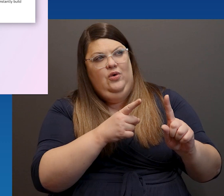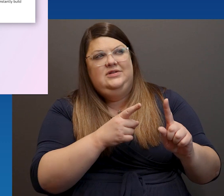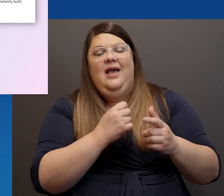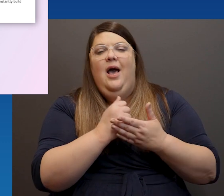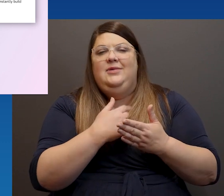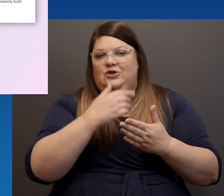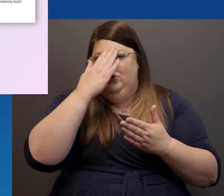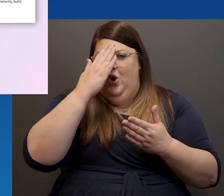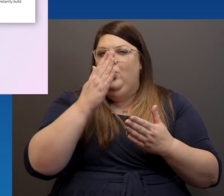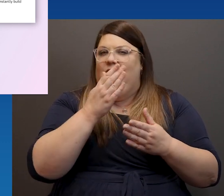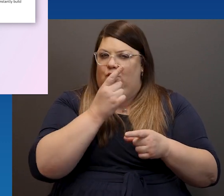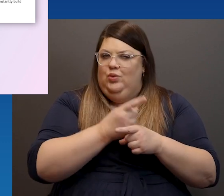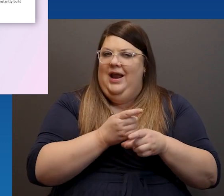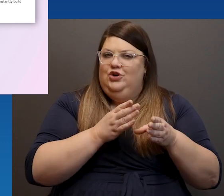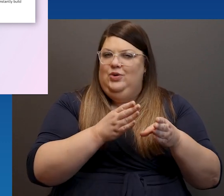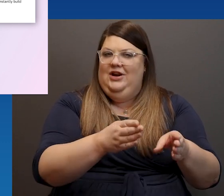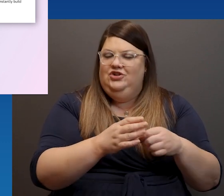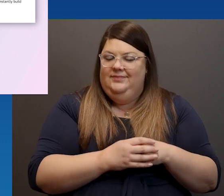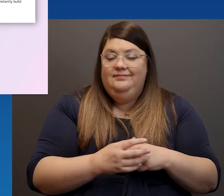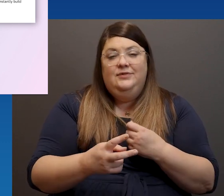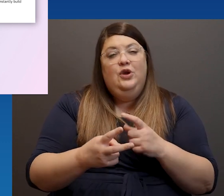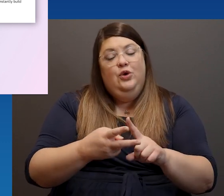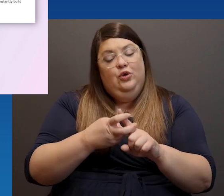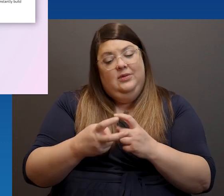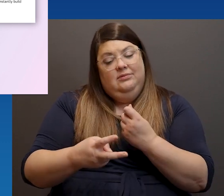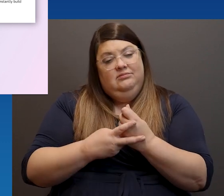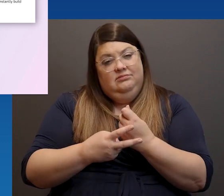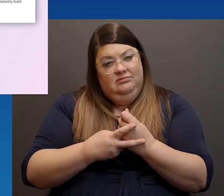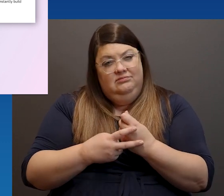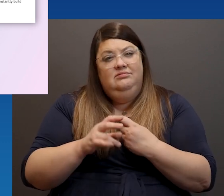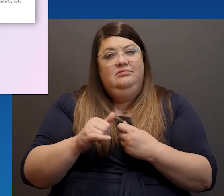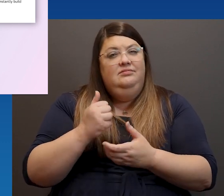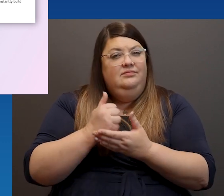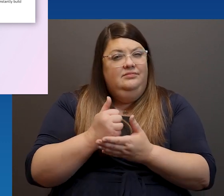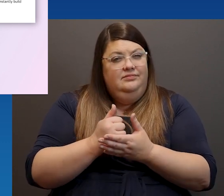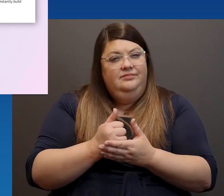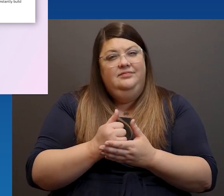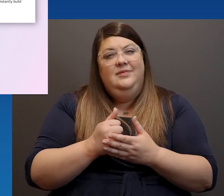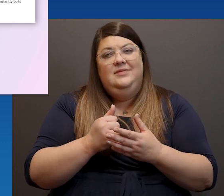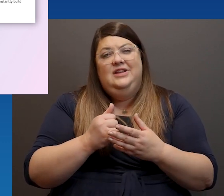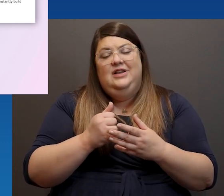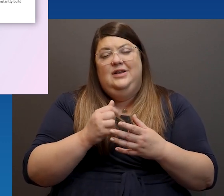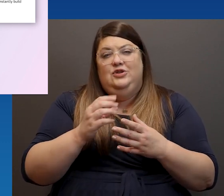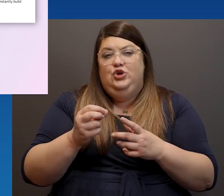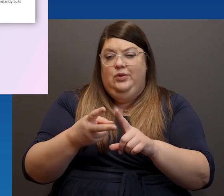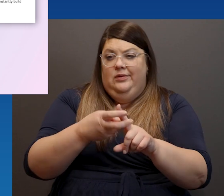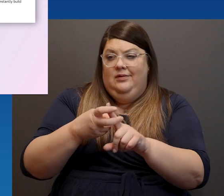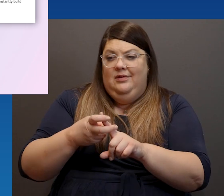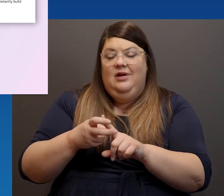Recruitment and retention works to both hire new early childhood practitioners and retain current practitioners,